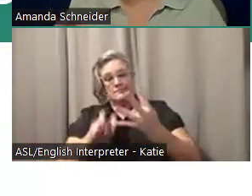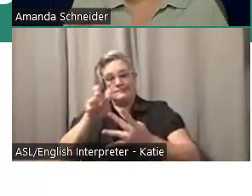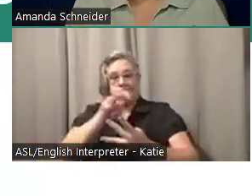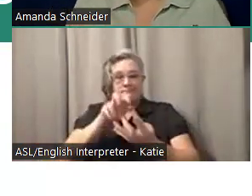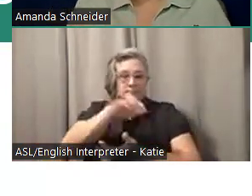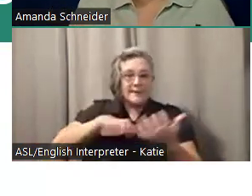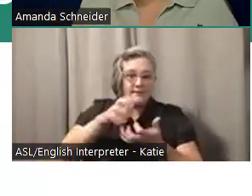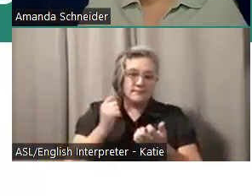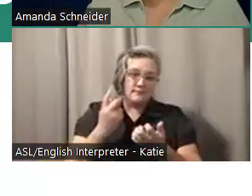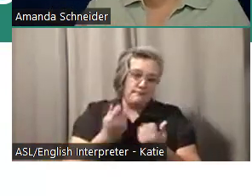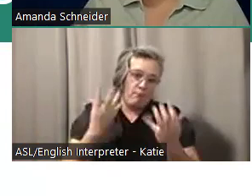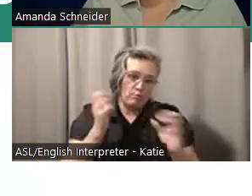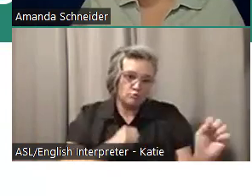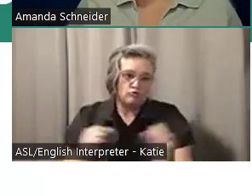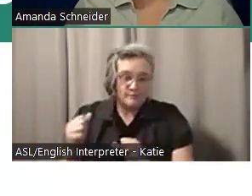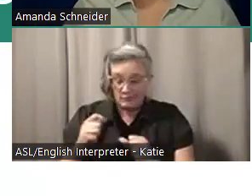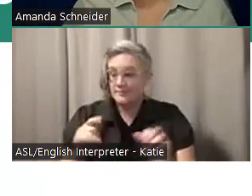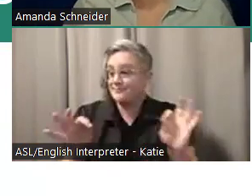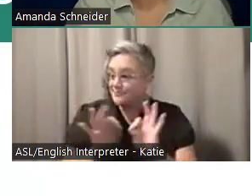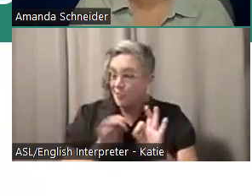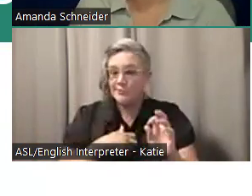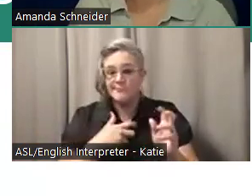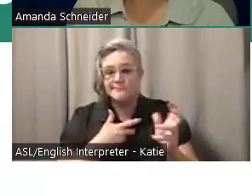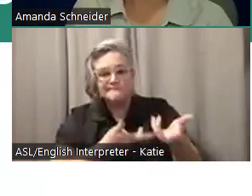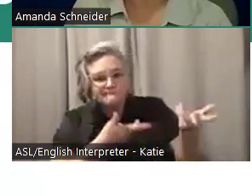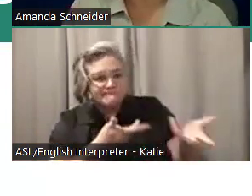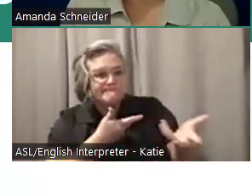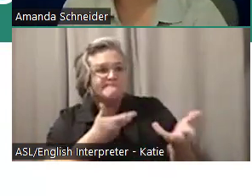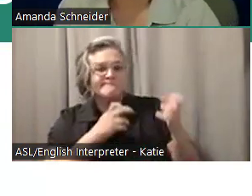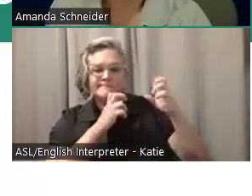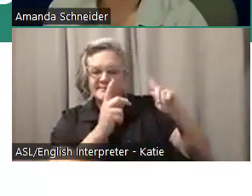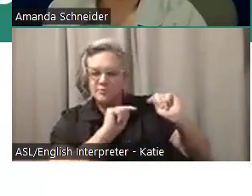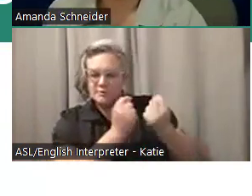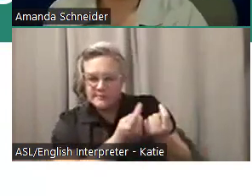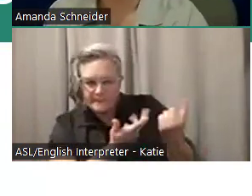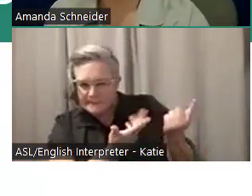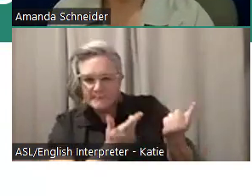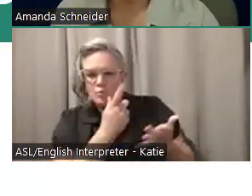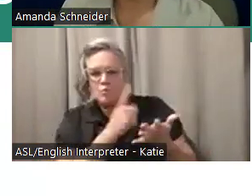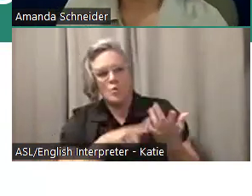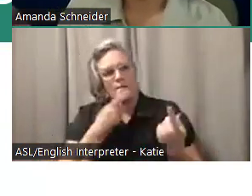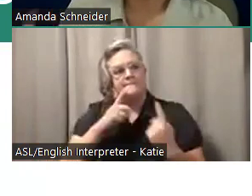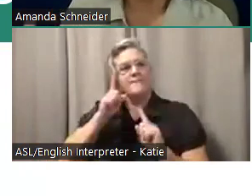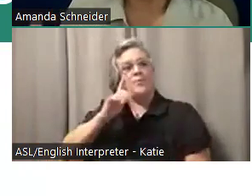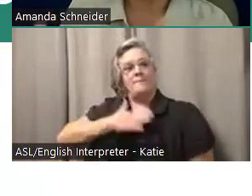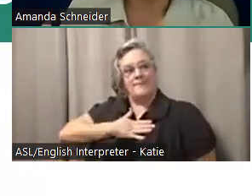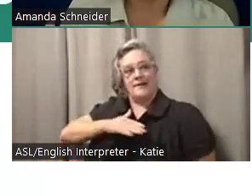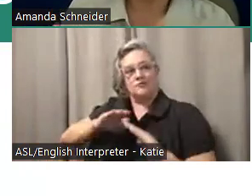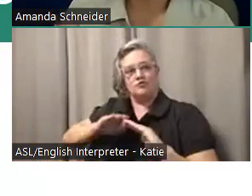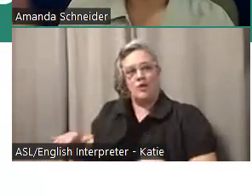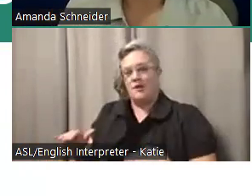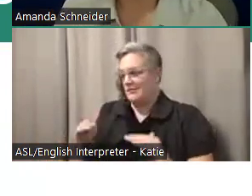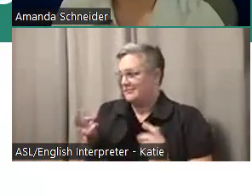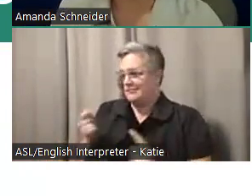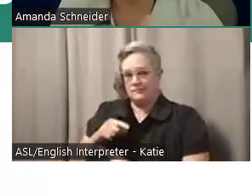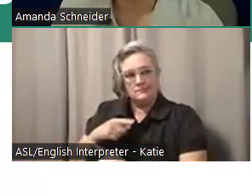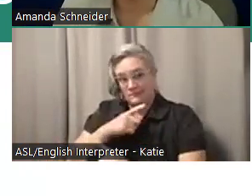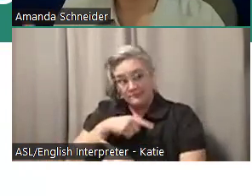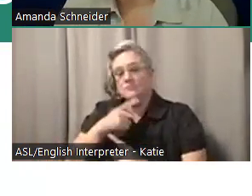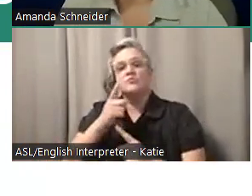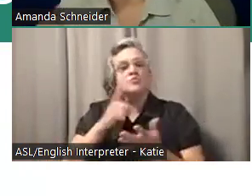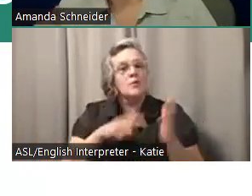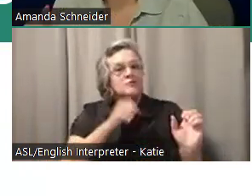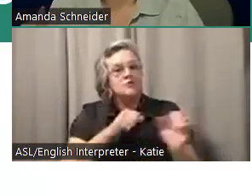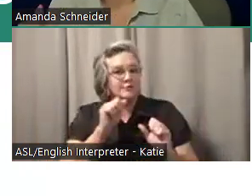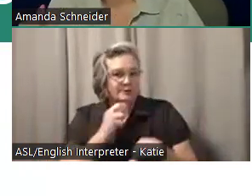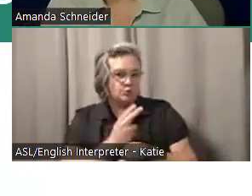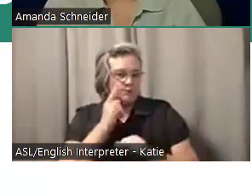So, really, it's working with your educational team to figure out what's gonna work best for your child, and what strategies can you support at home while you're reading.